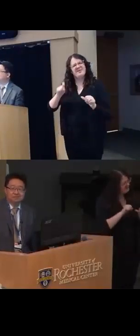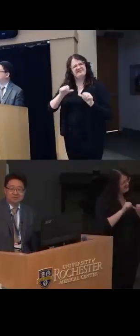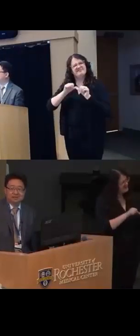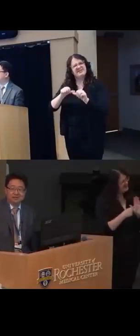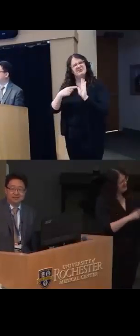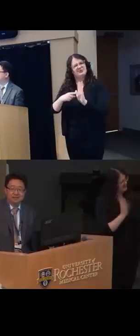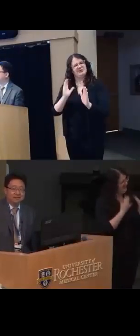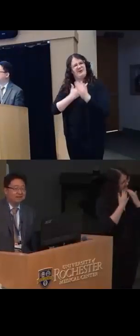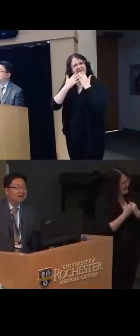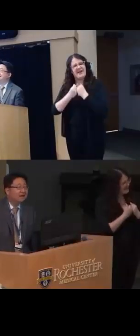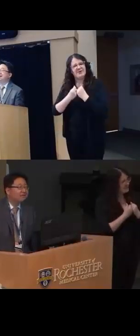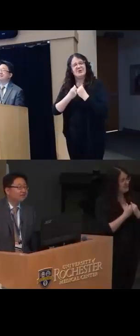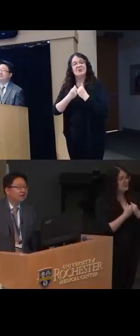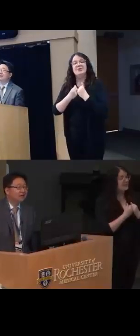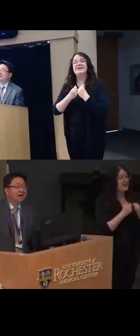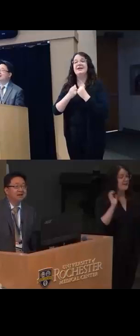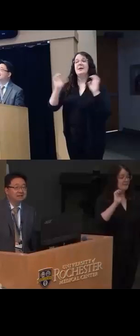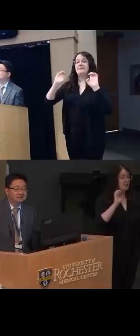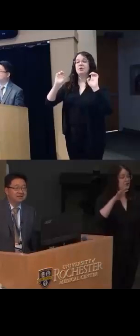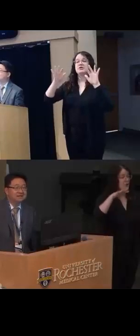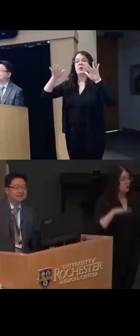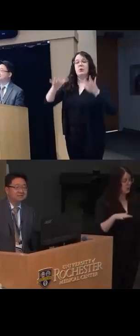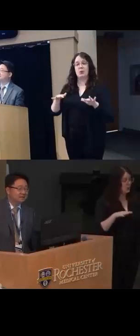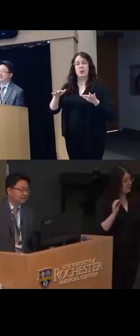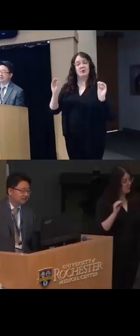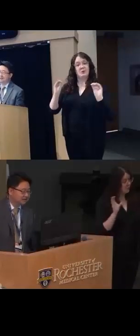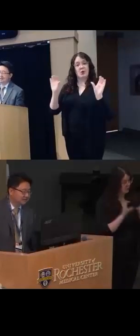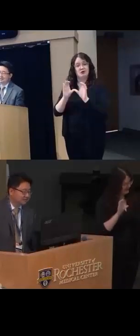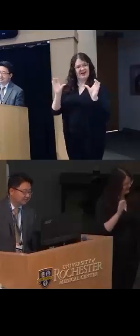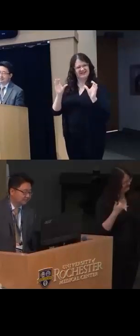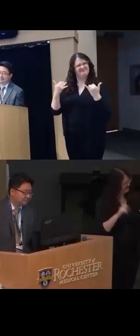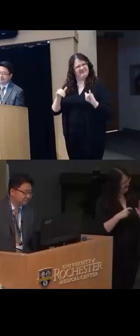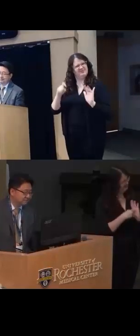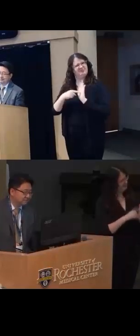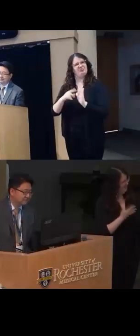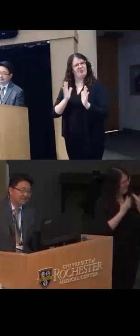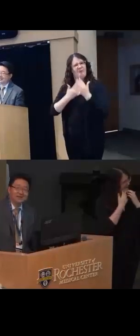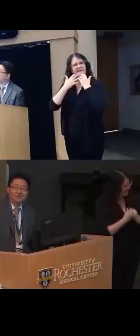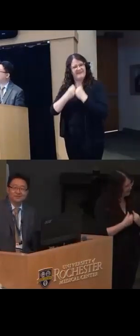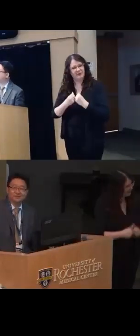of Peace in the time when we are not in crisis as well so thank you